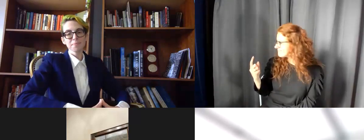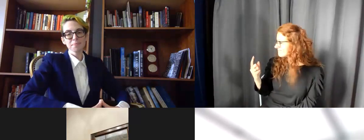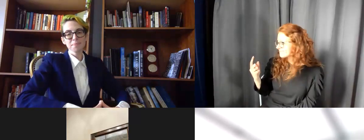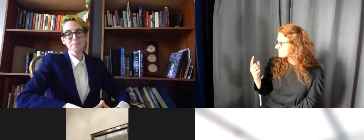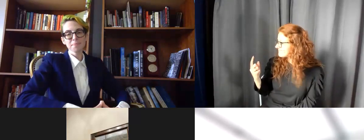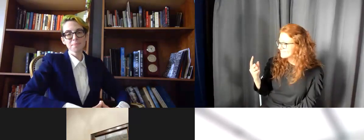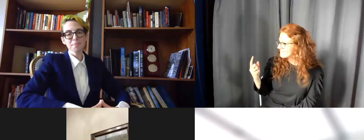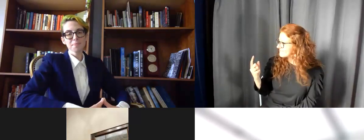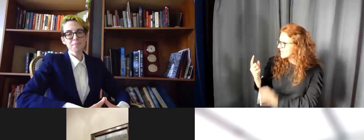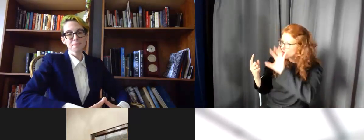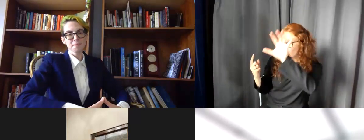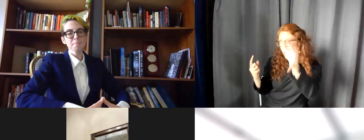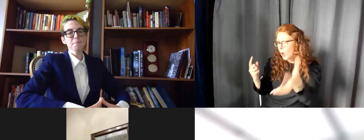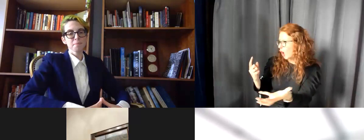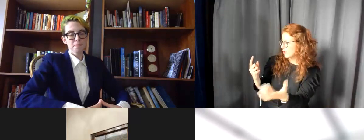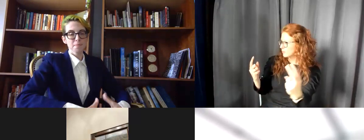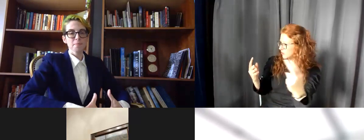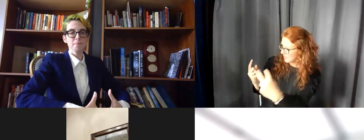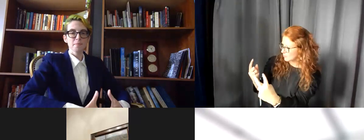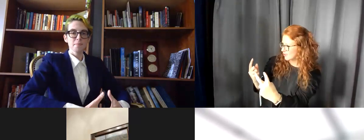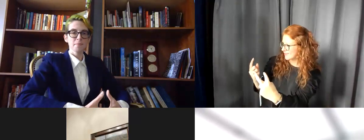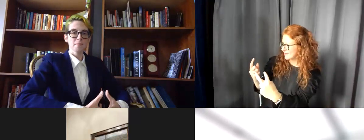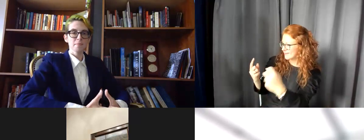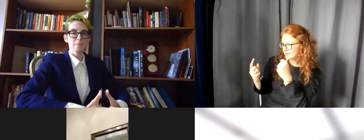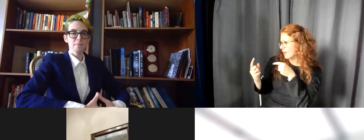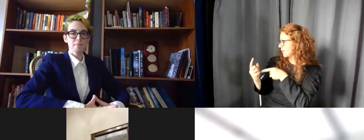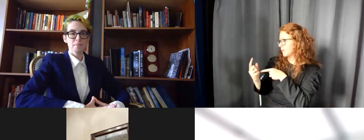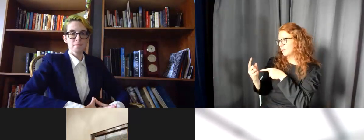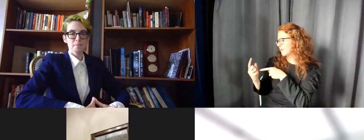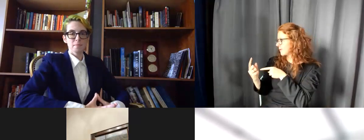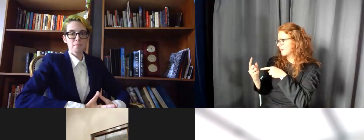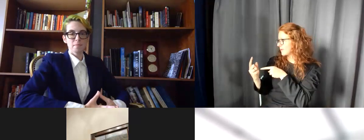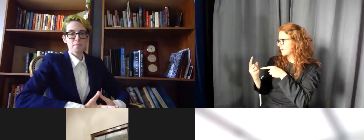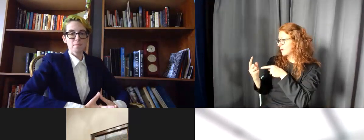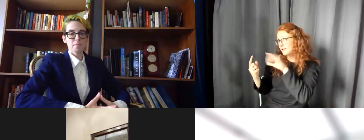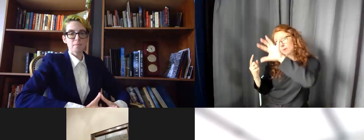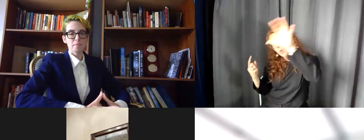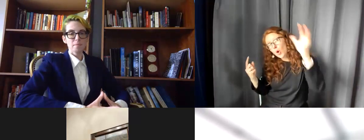Jordan Radford: it's the world's perception of you. It's the world, you the vision that the one was created.